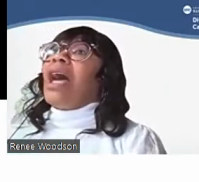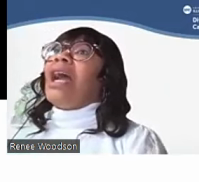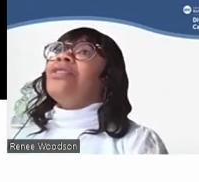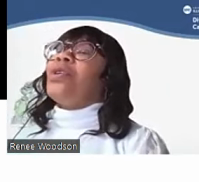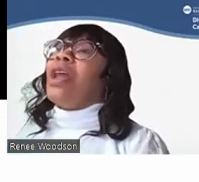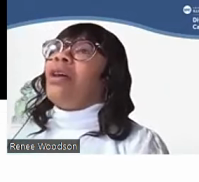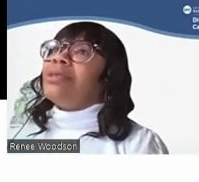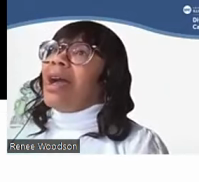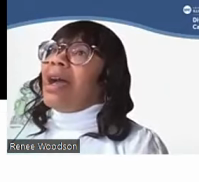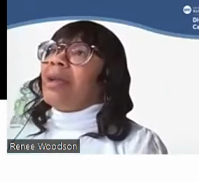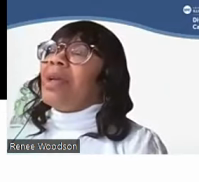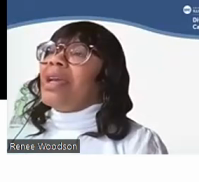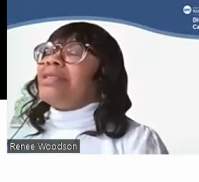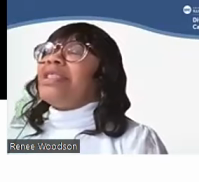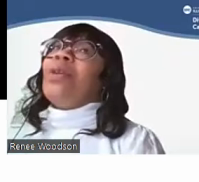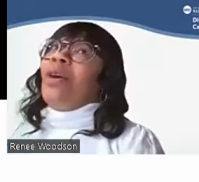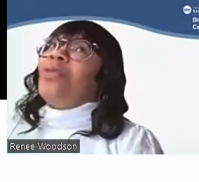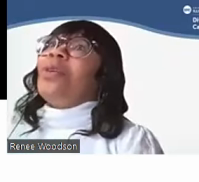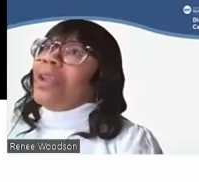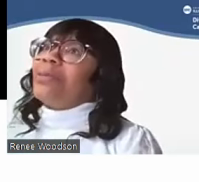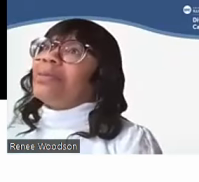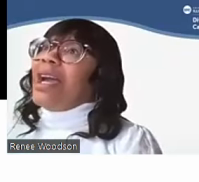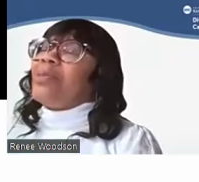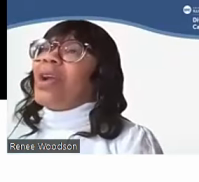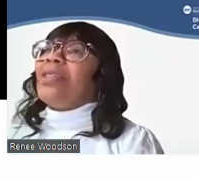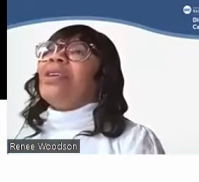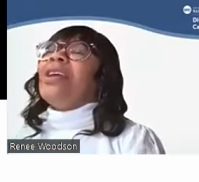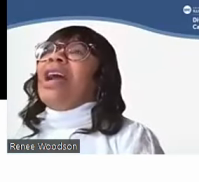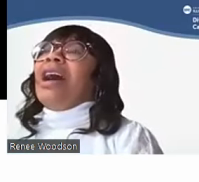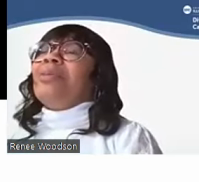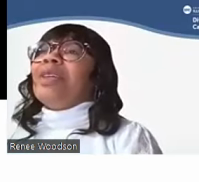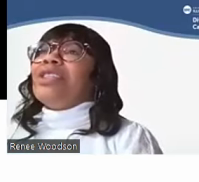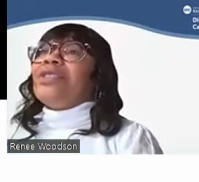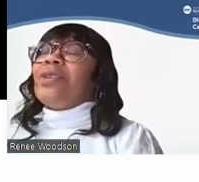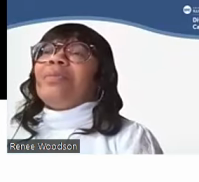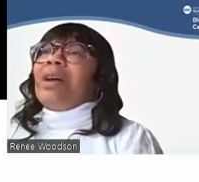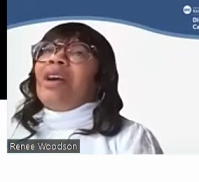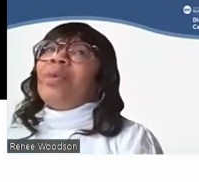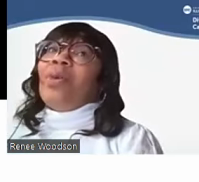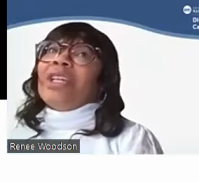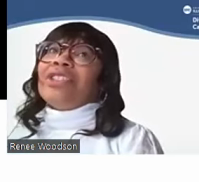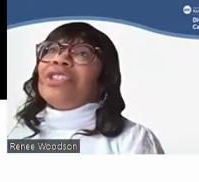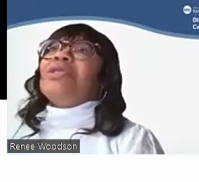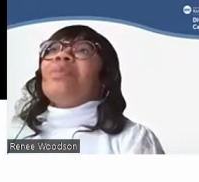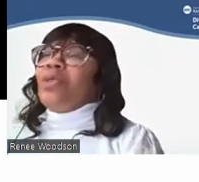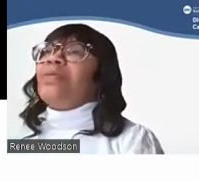online for a long time and stay on hold for a long time rather um just for a couple questions you can